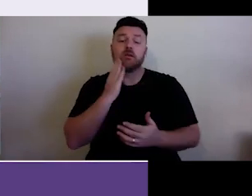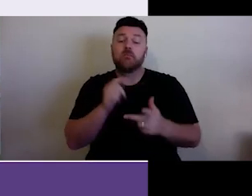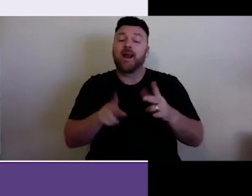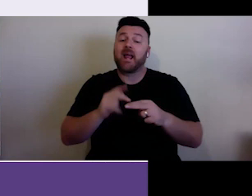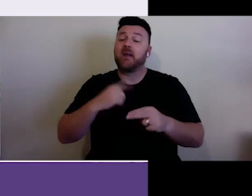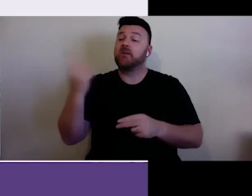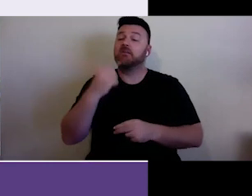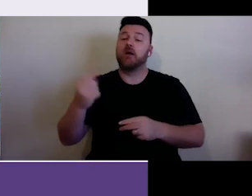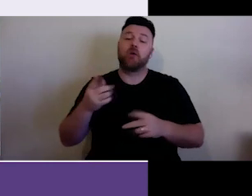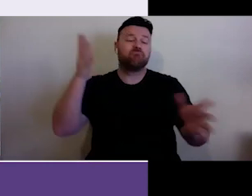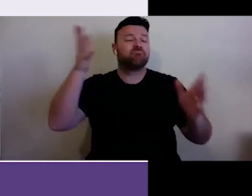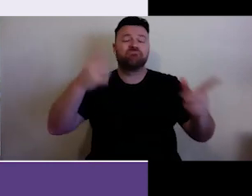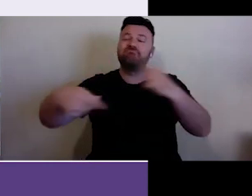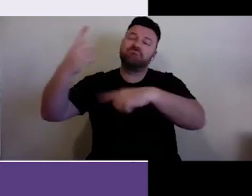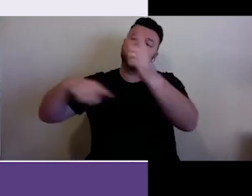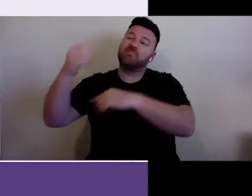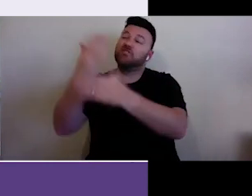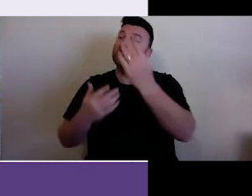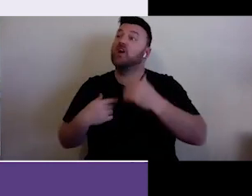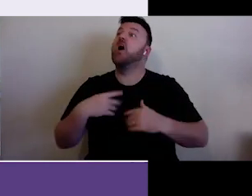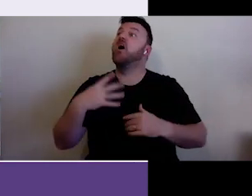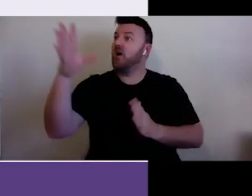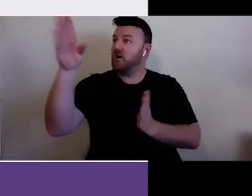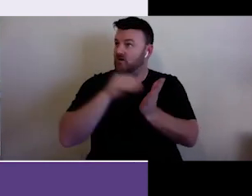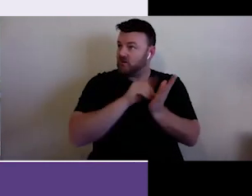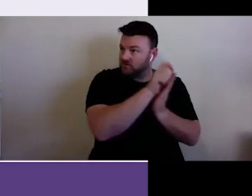forum doesn't mean that you can write their personal story about